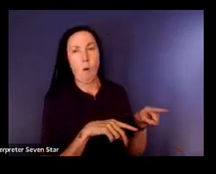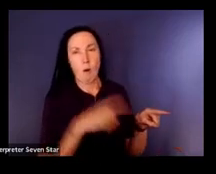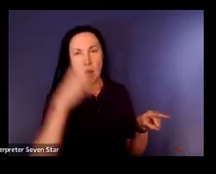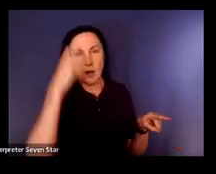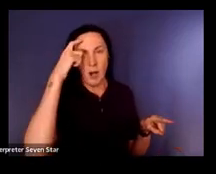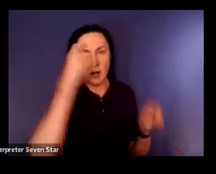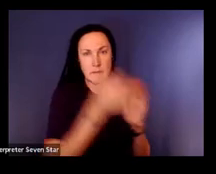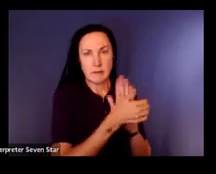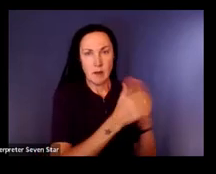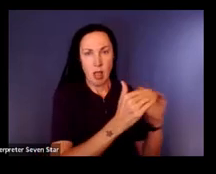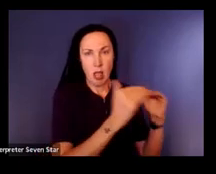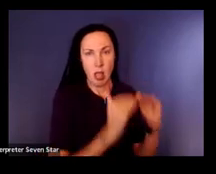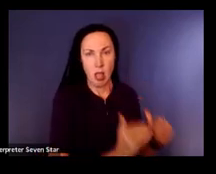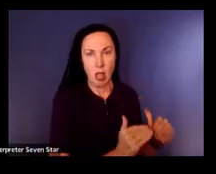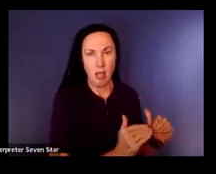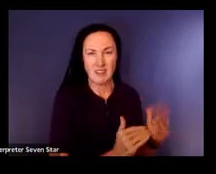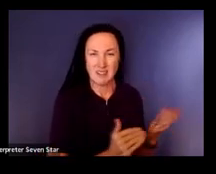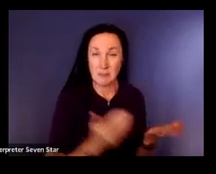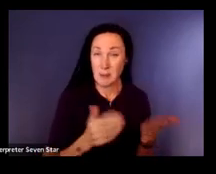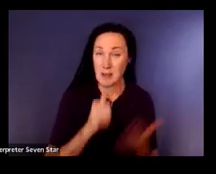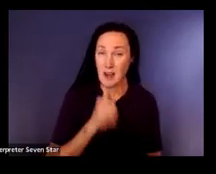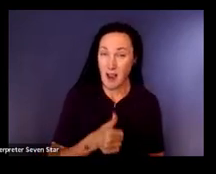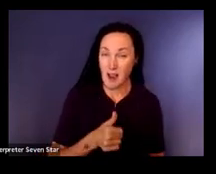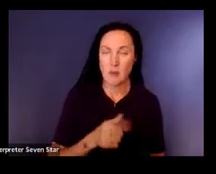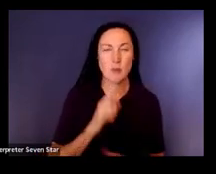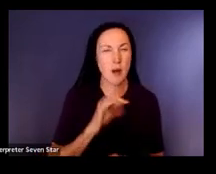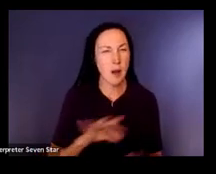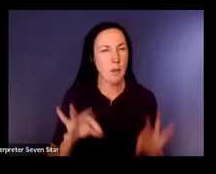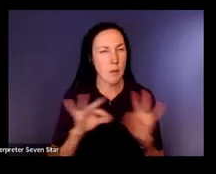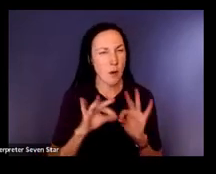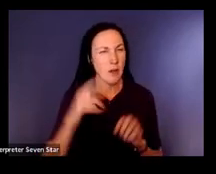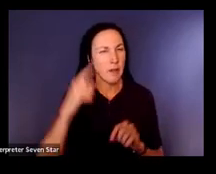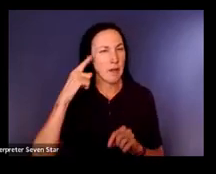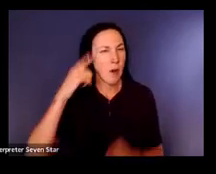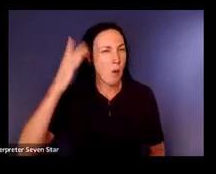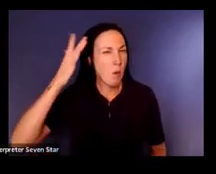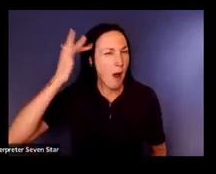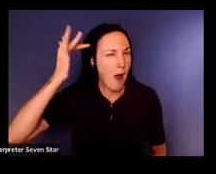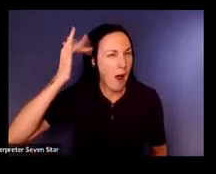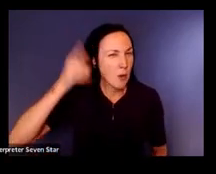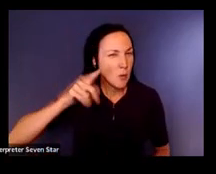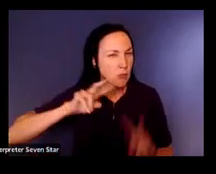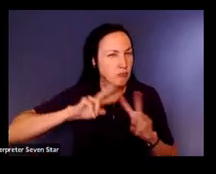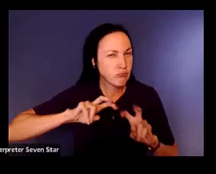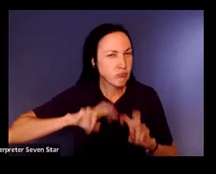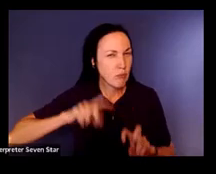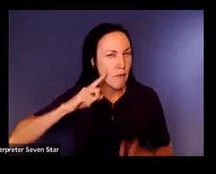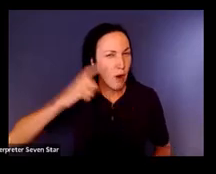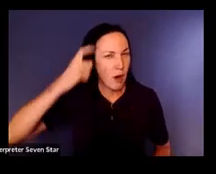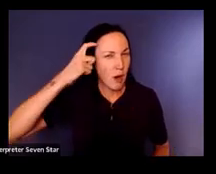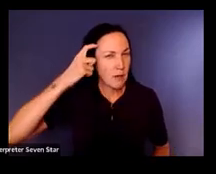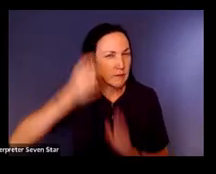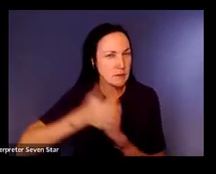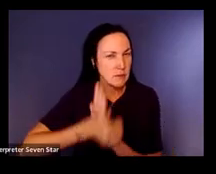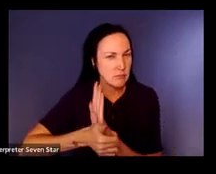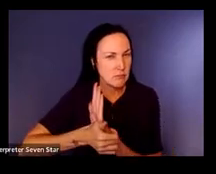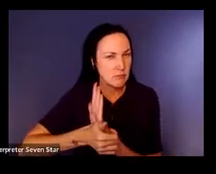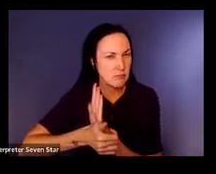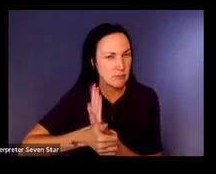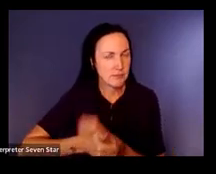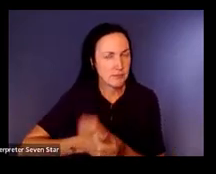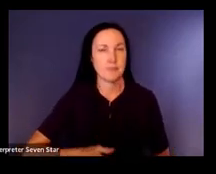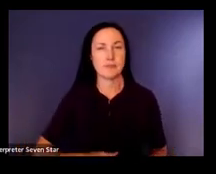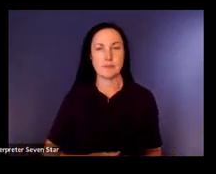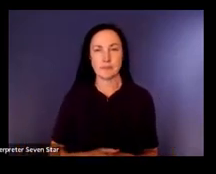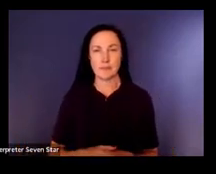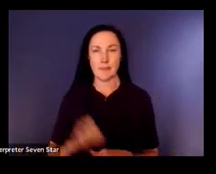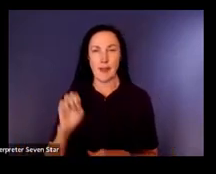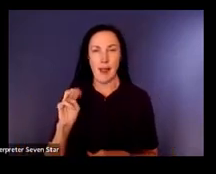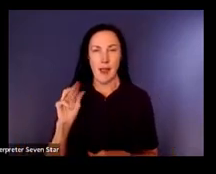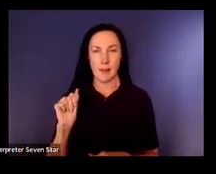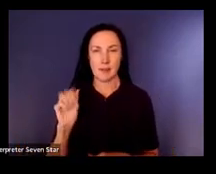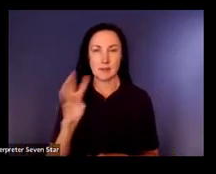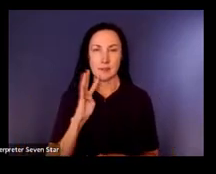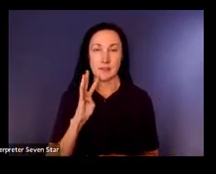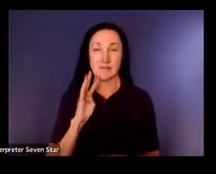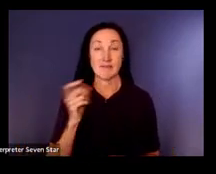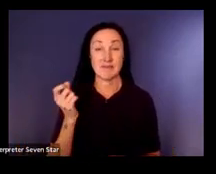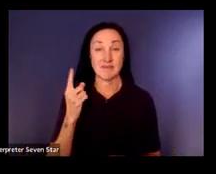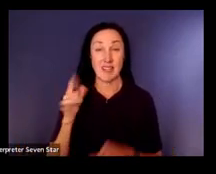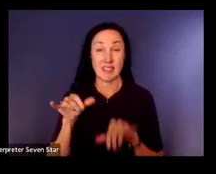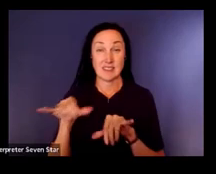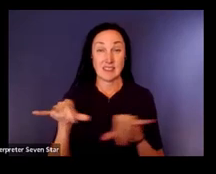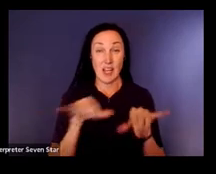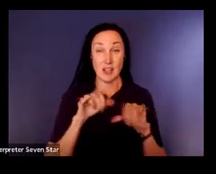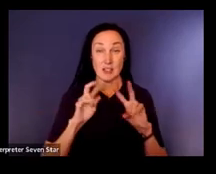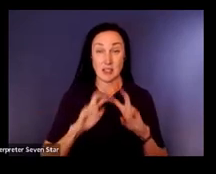skills. Kathy was getting at that you know standardized assessments are not appropriate